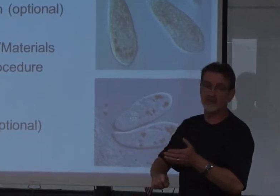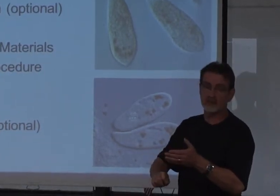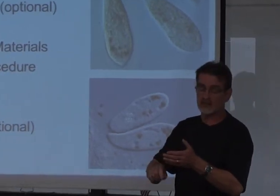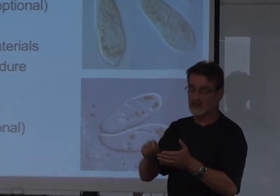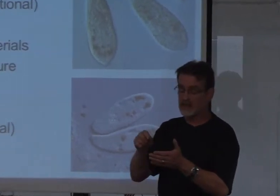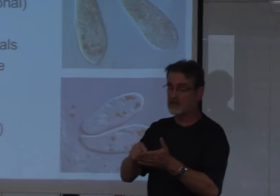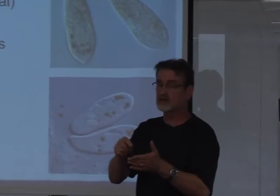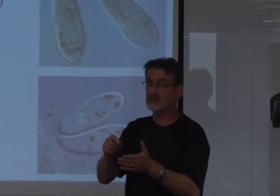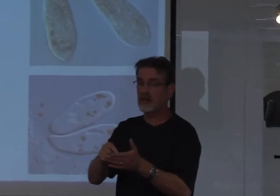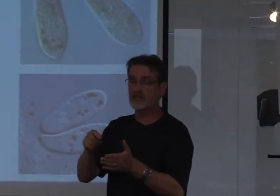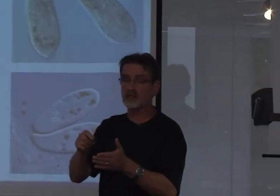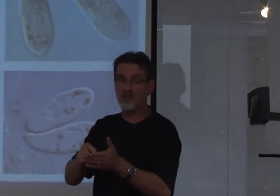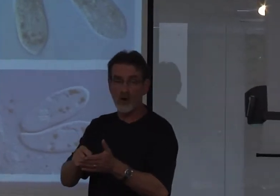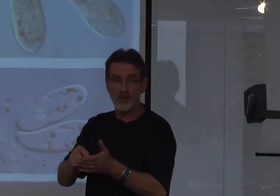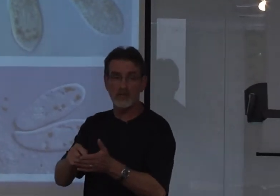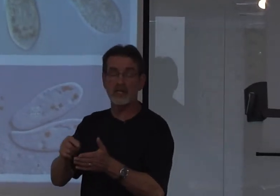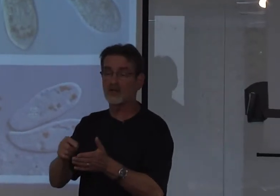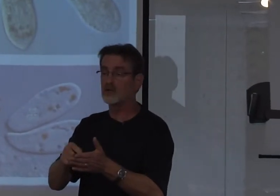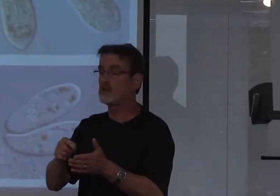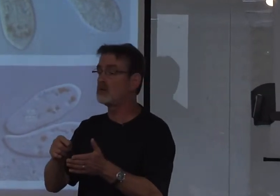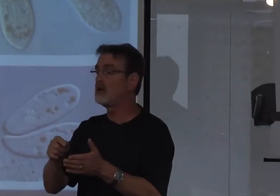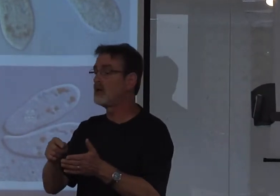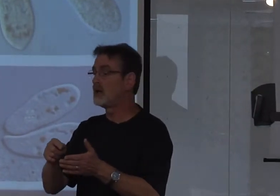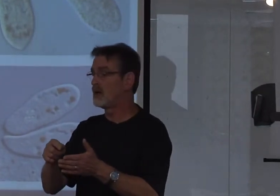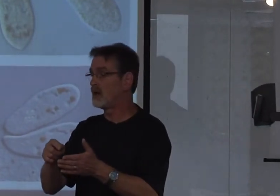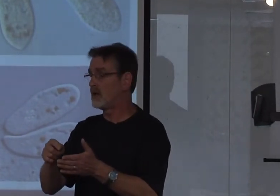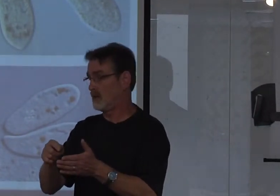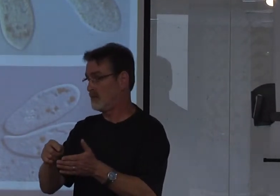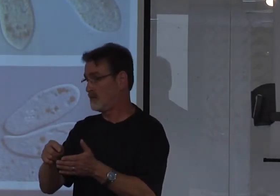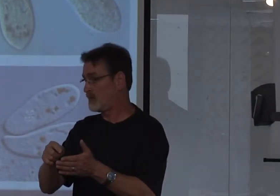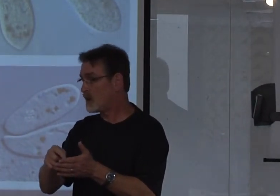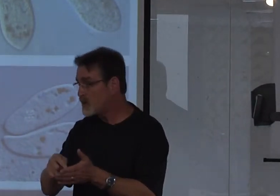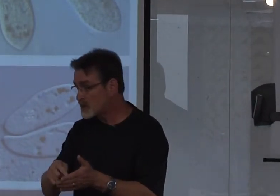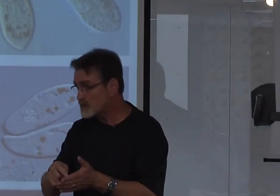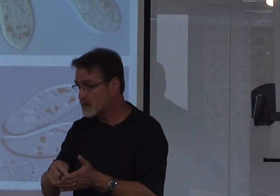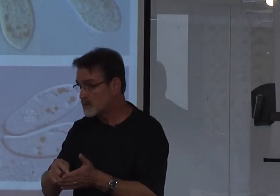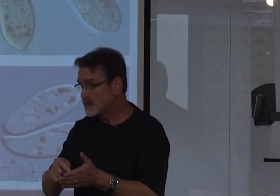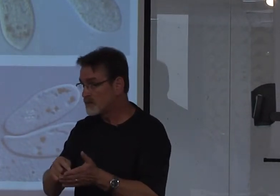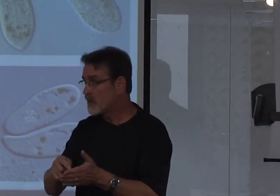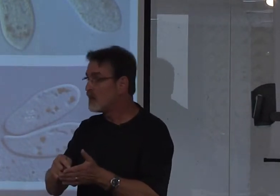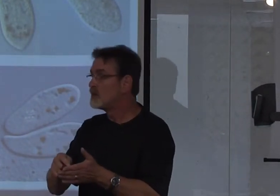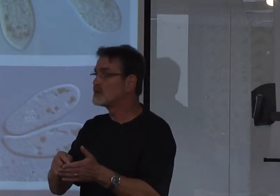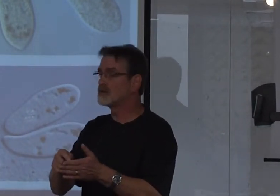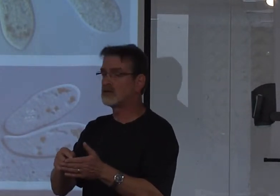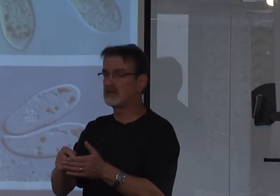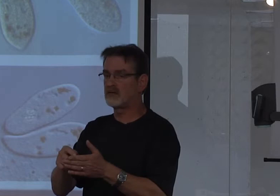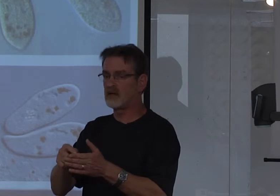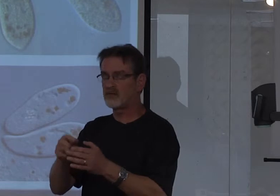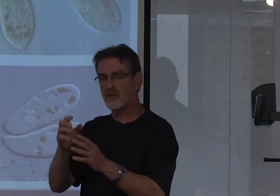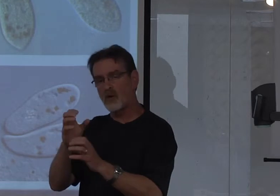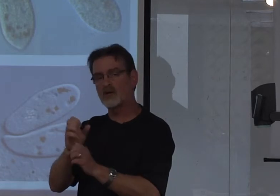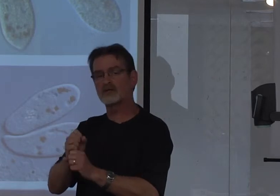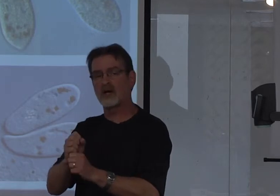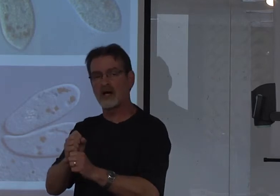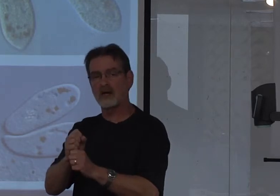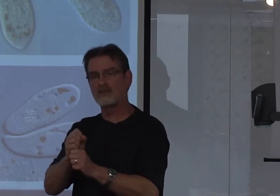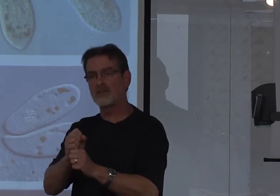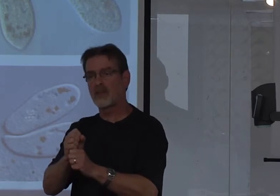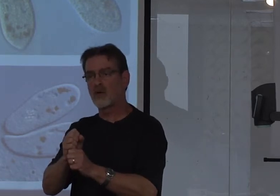I’ll say “here’s the magic moment” include a picture so they’re focused on